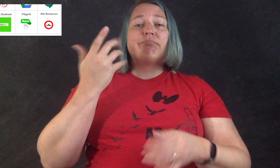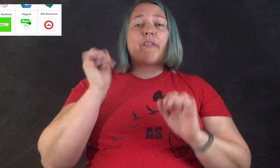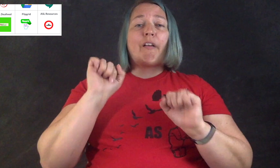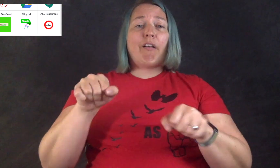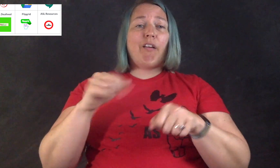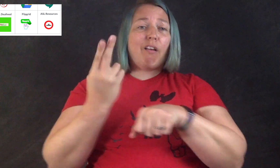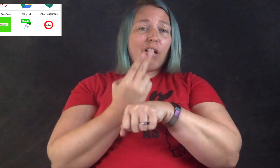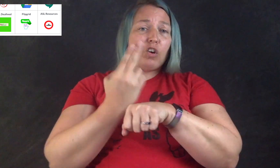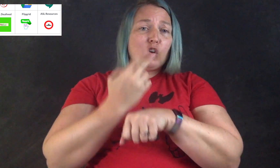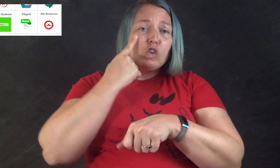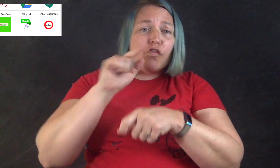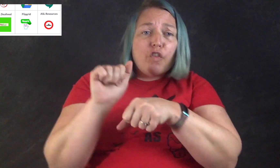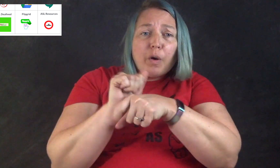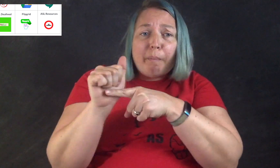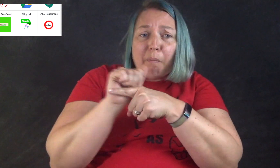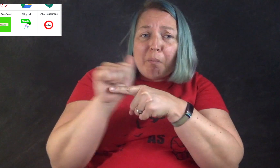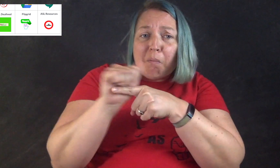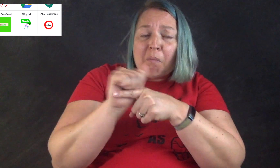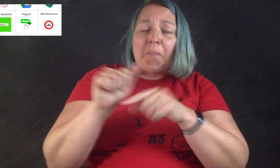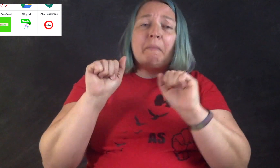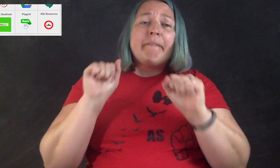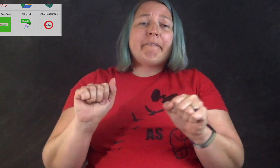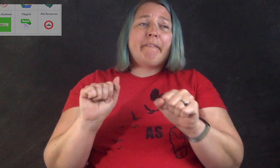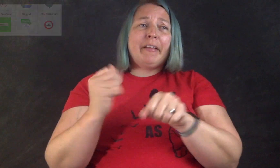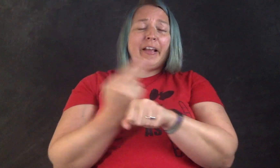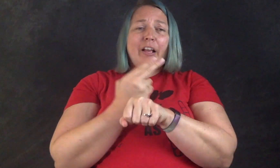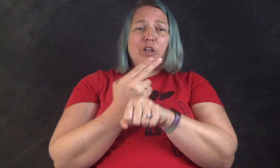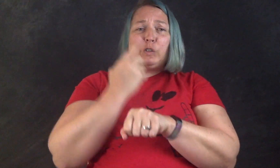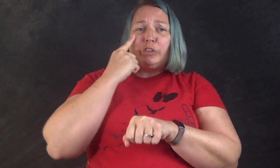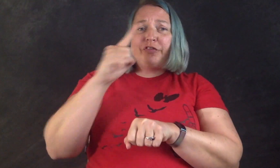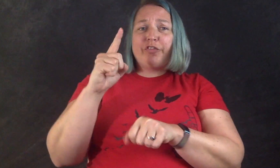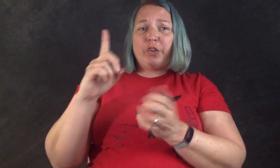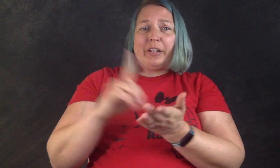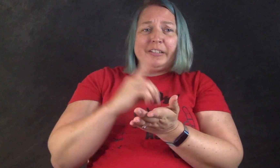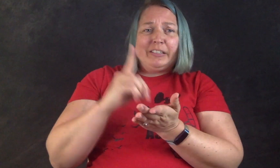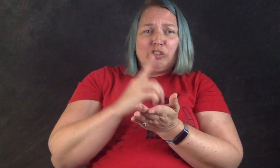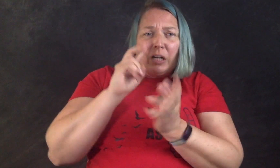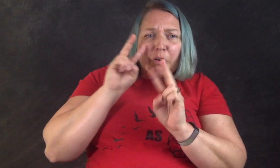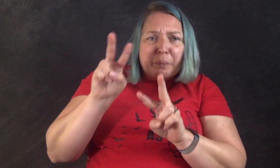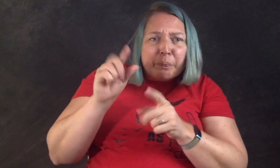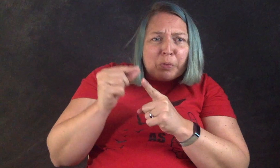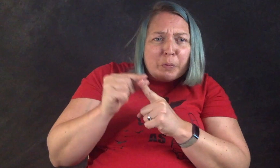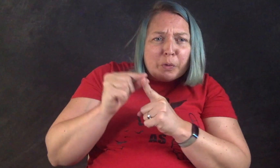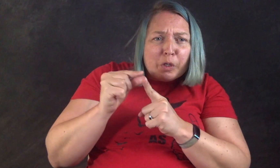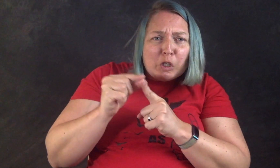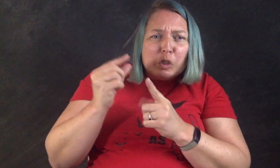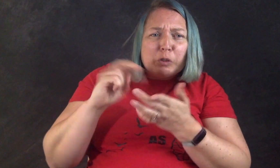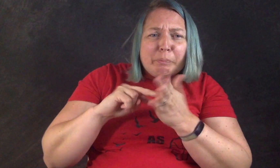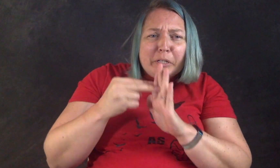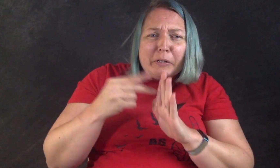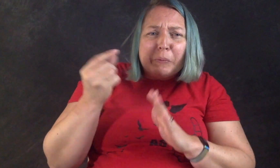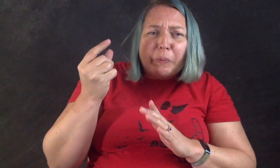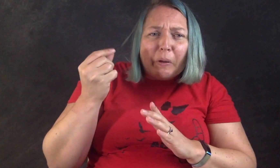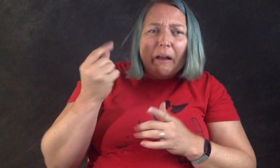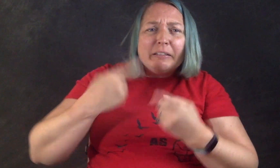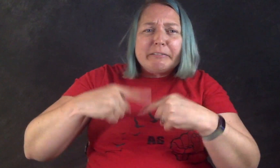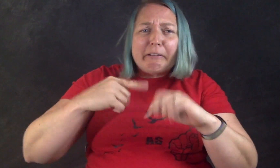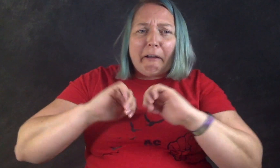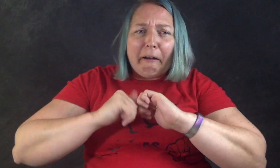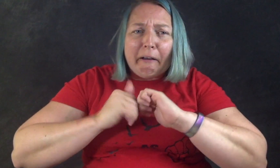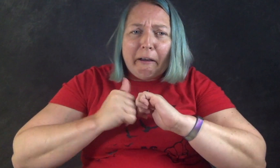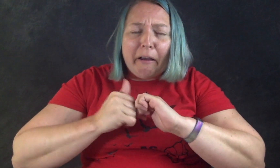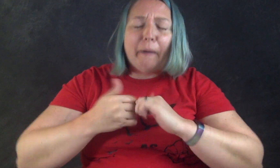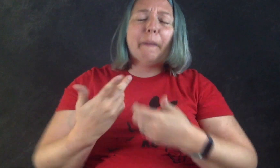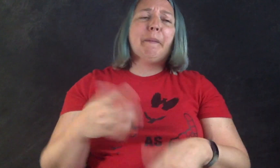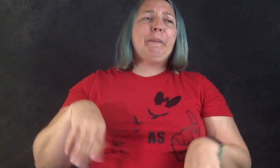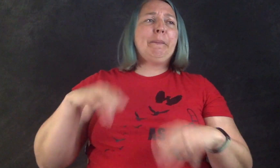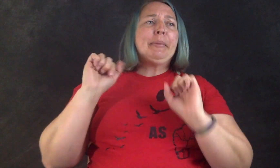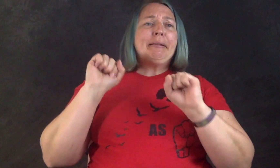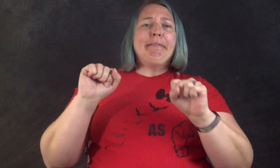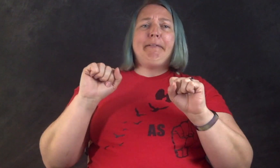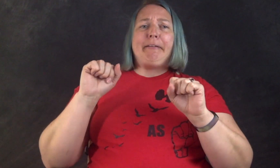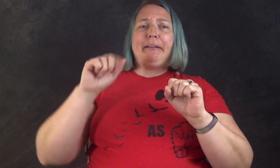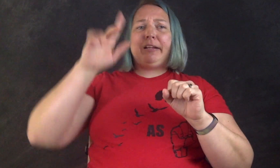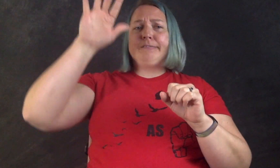Websites you can use for looking up signs, or for receptive practices.